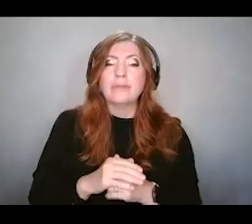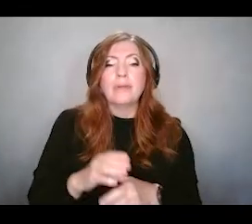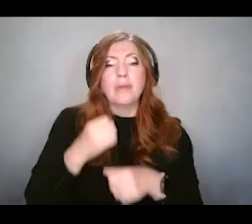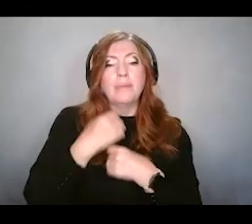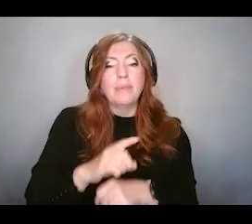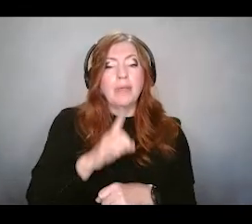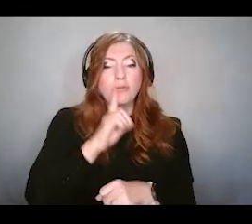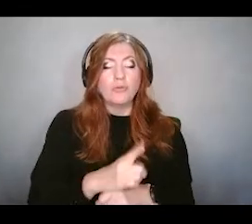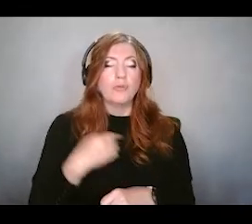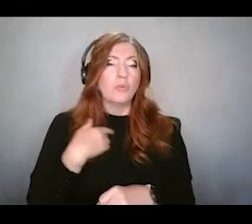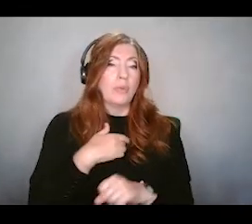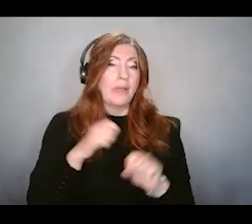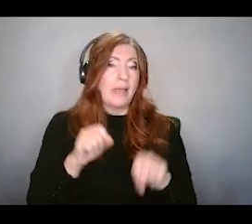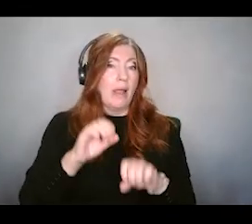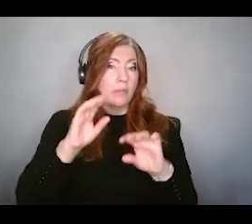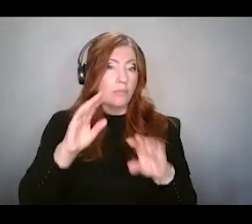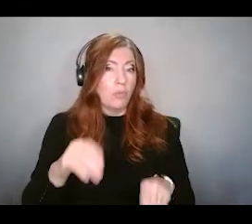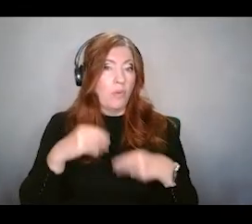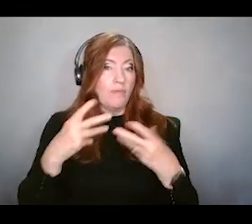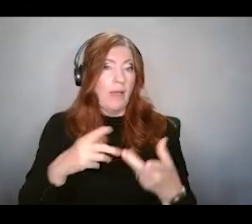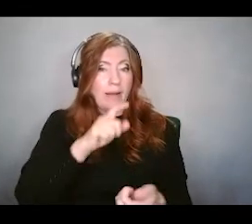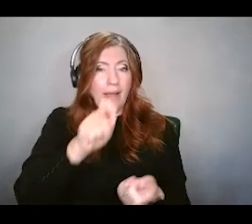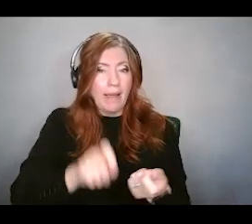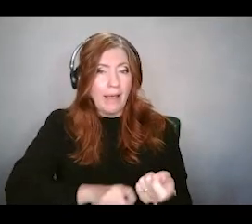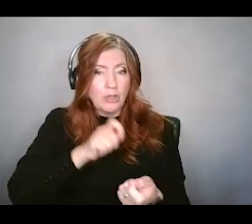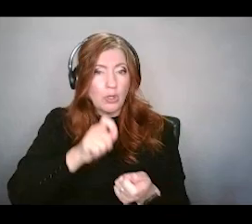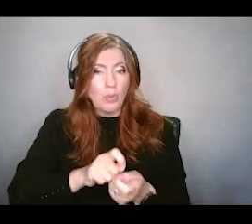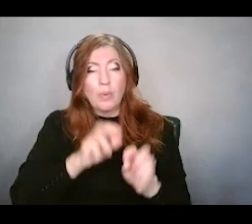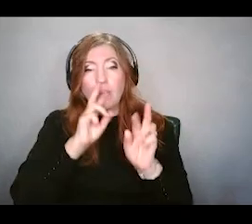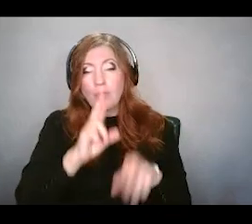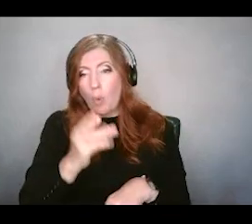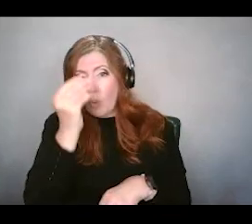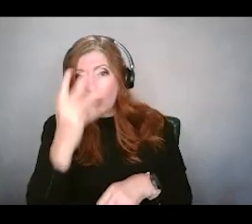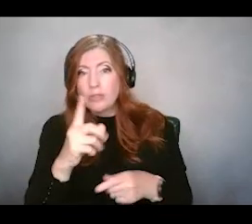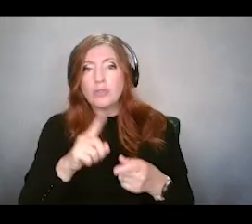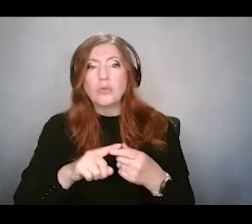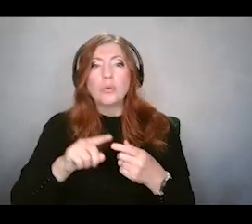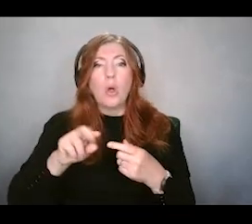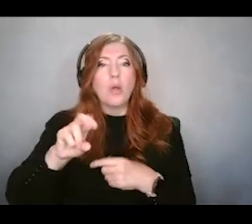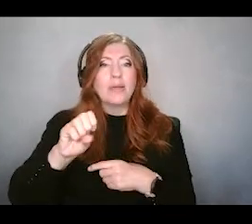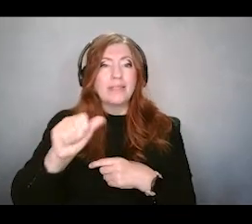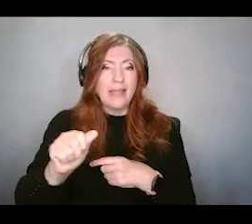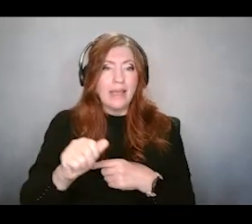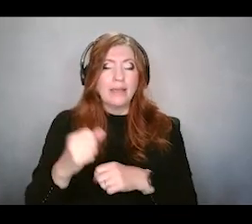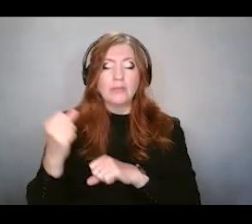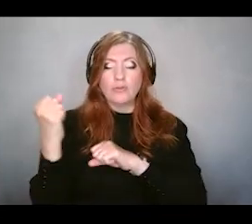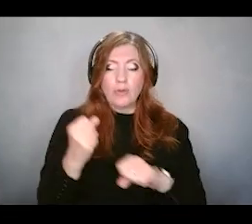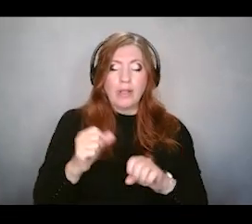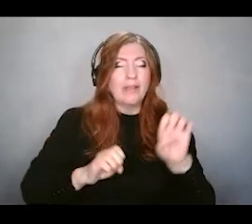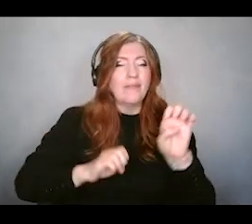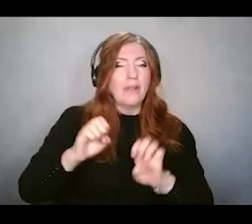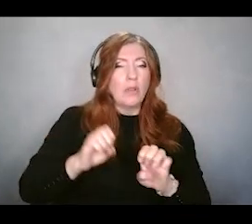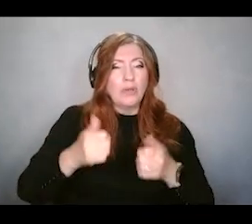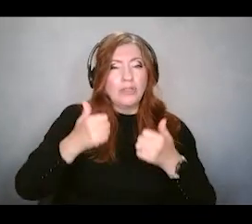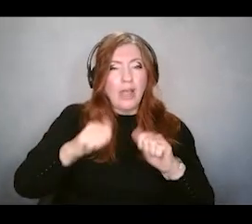provide accurate reports to RSA and strengthens evaluation efforts throughout the project.